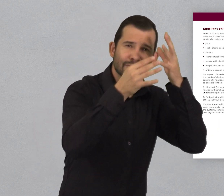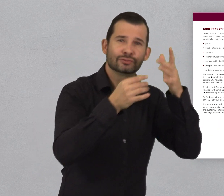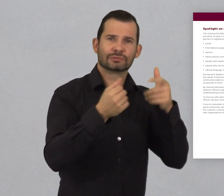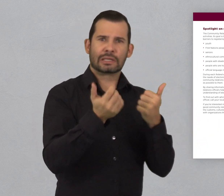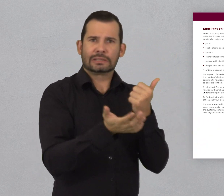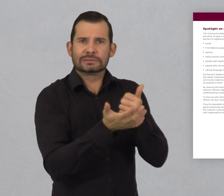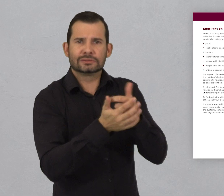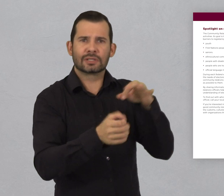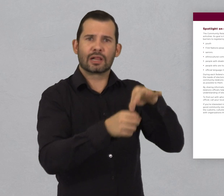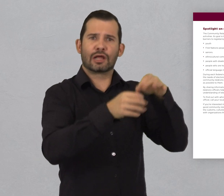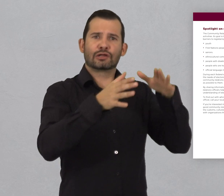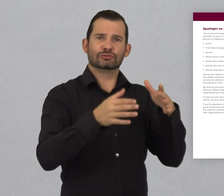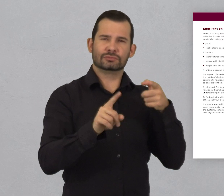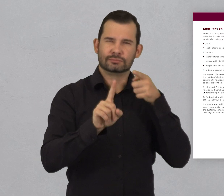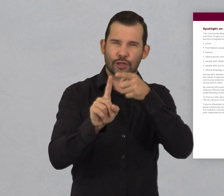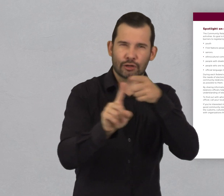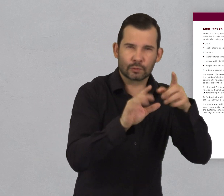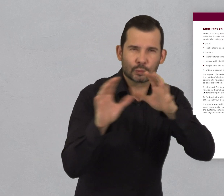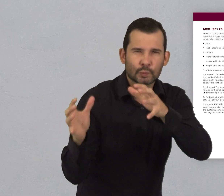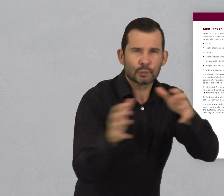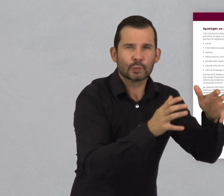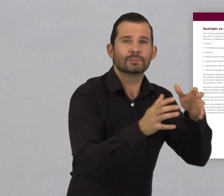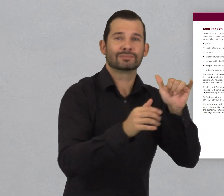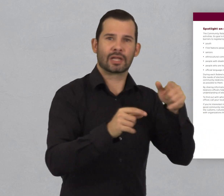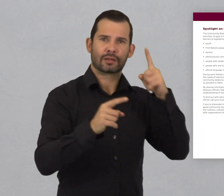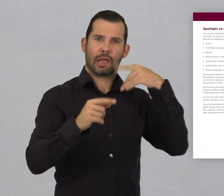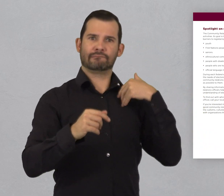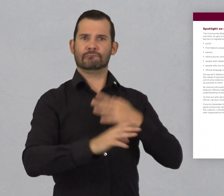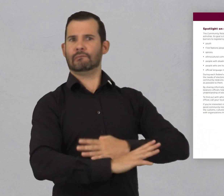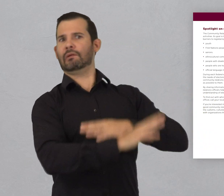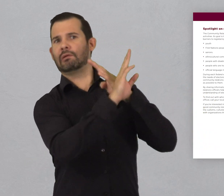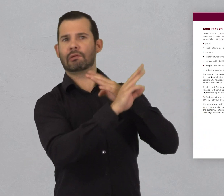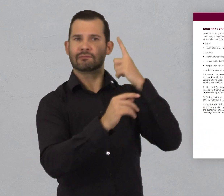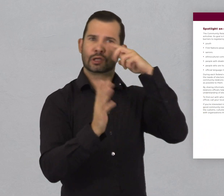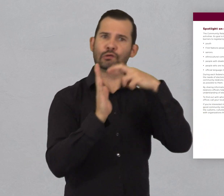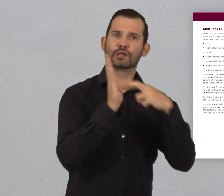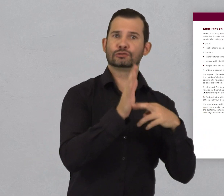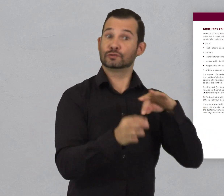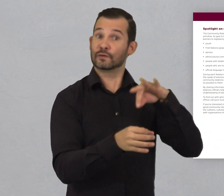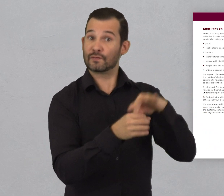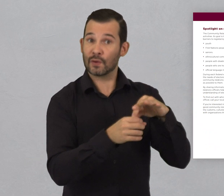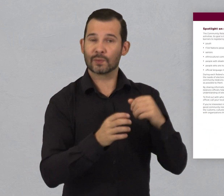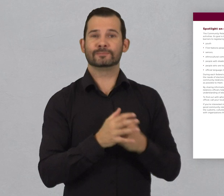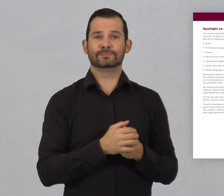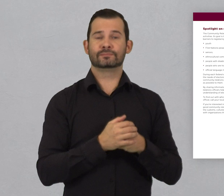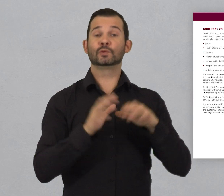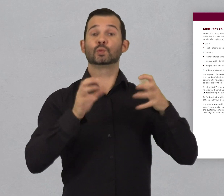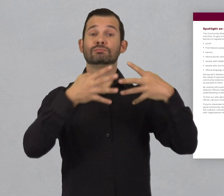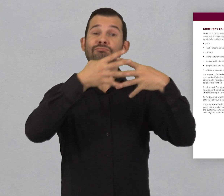electors in target groups that face barriers to registering and voting. These groups include: